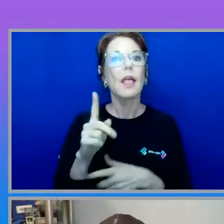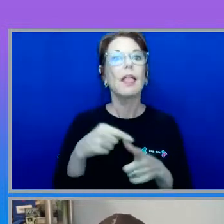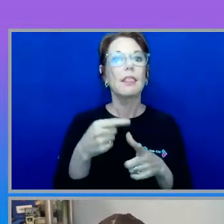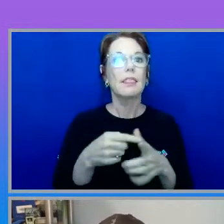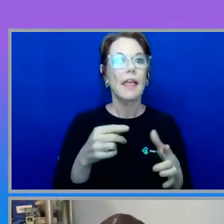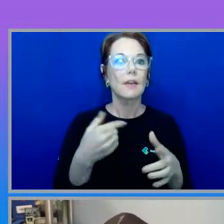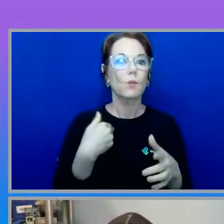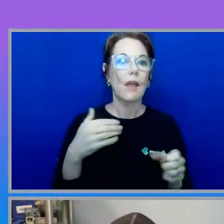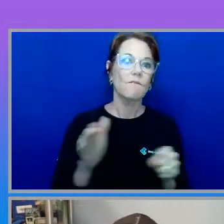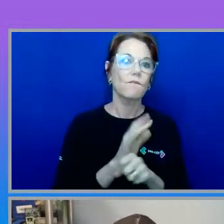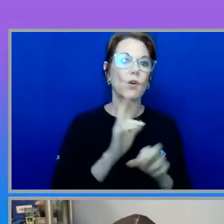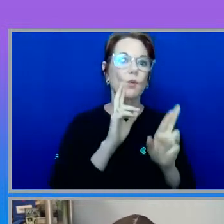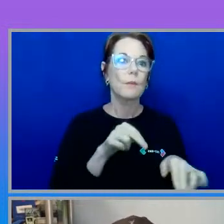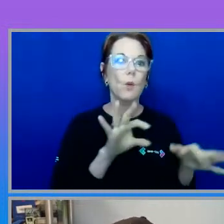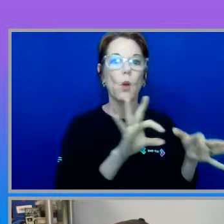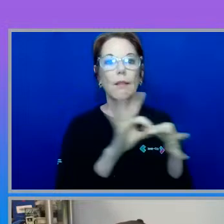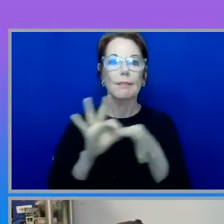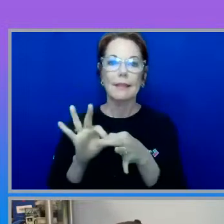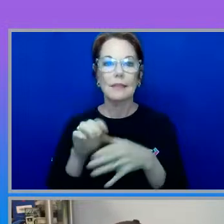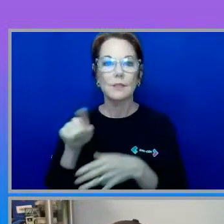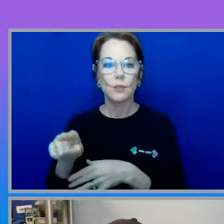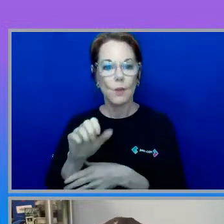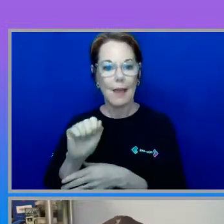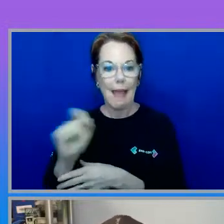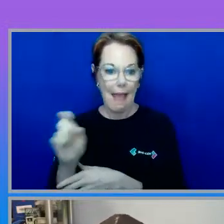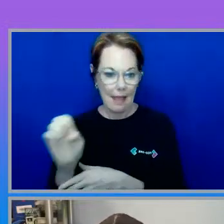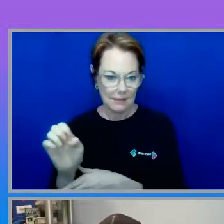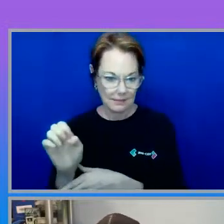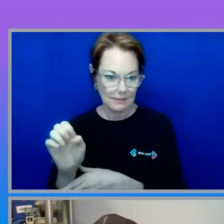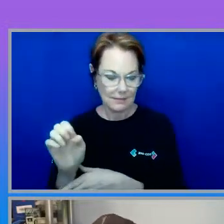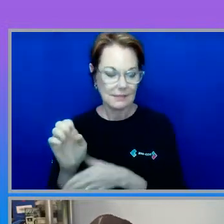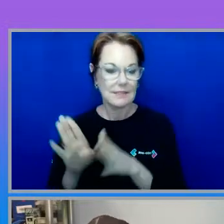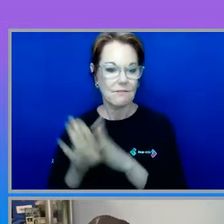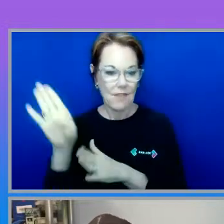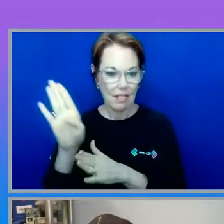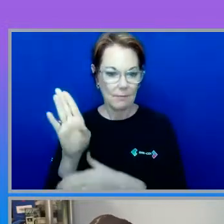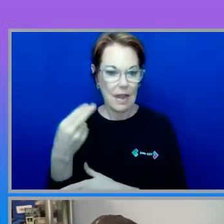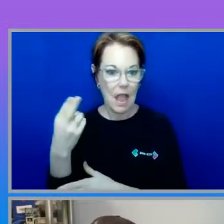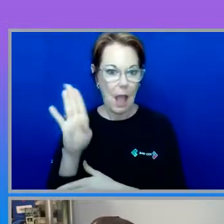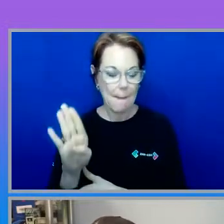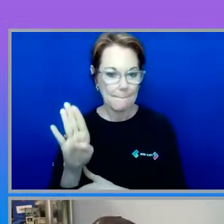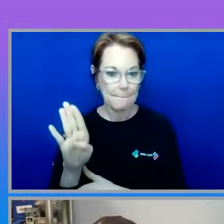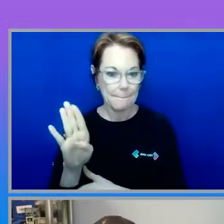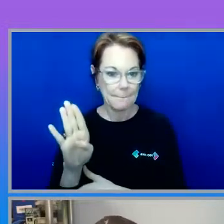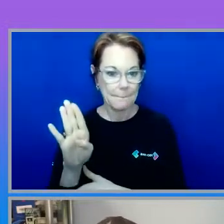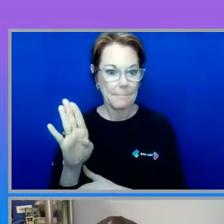report on AKS Developer Hub. We